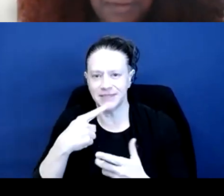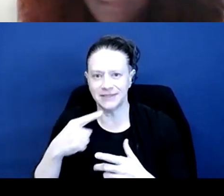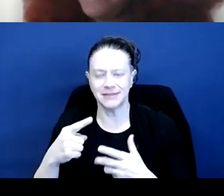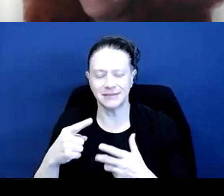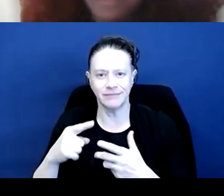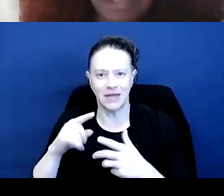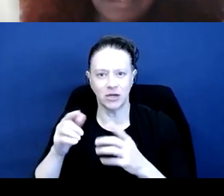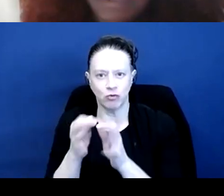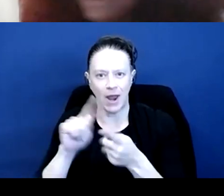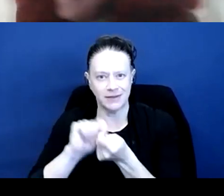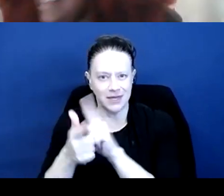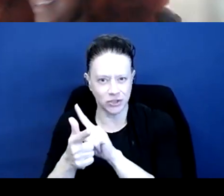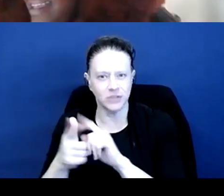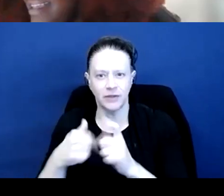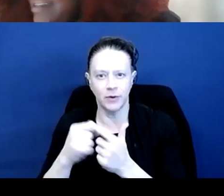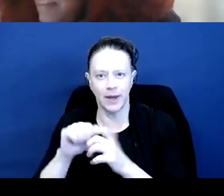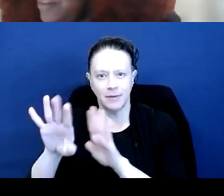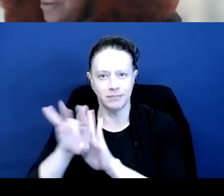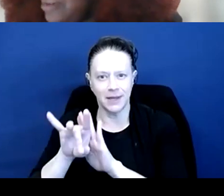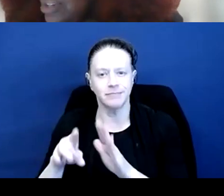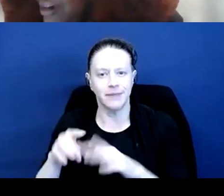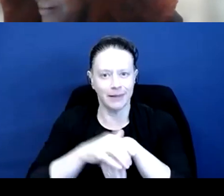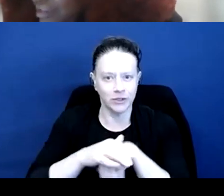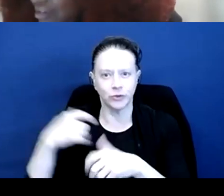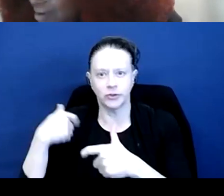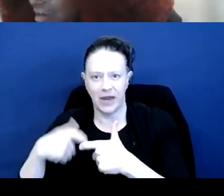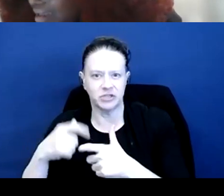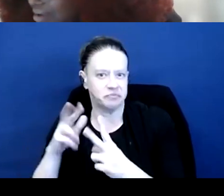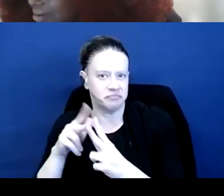All right, we will get things started. So I'm going to share my screen now.